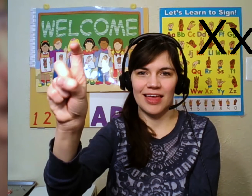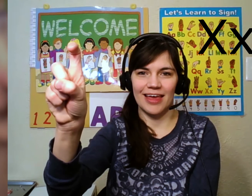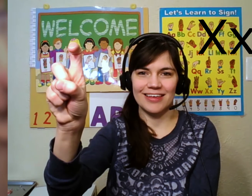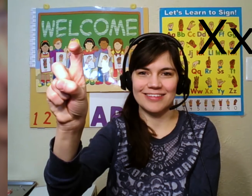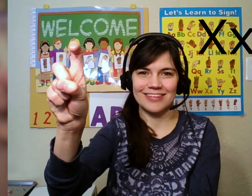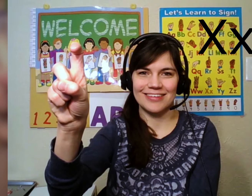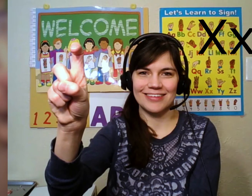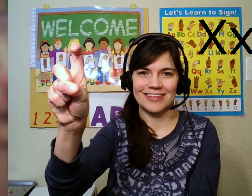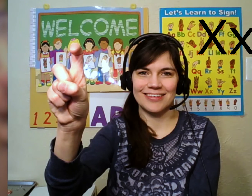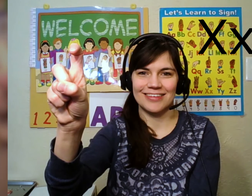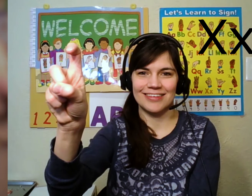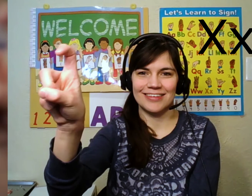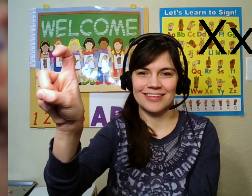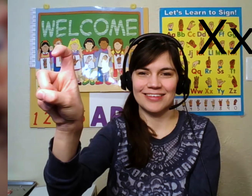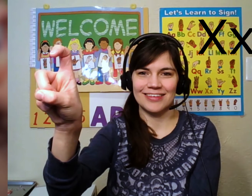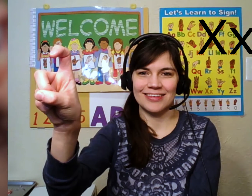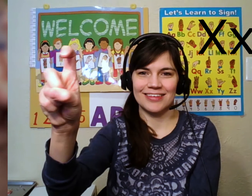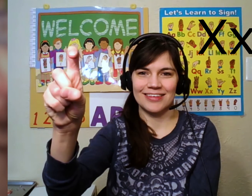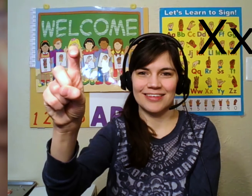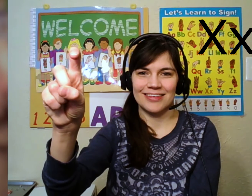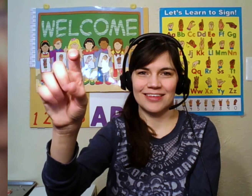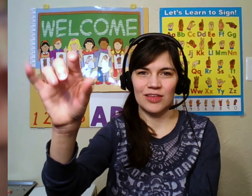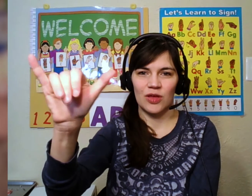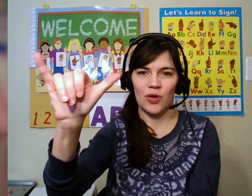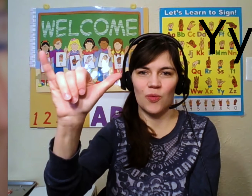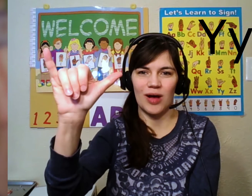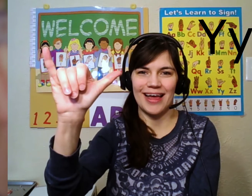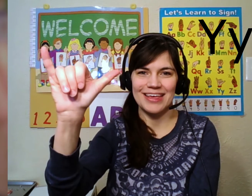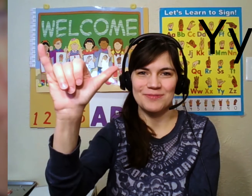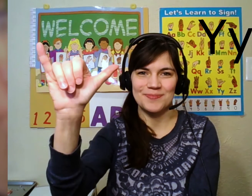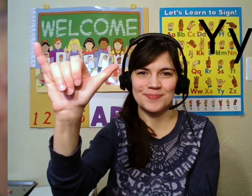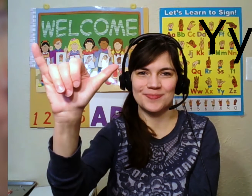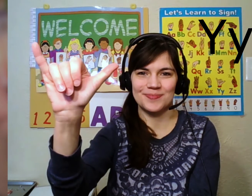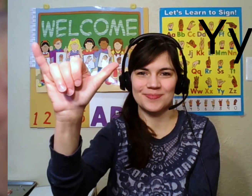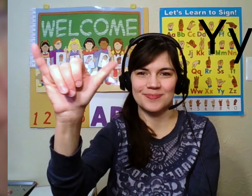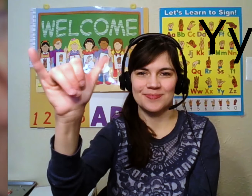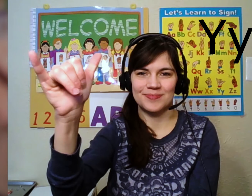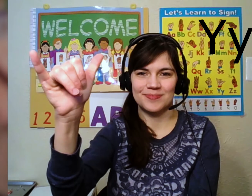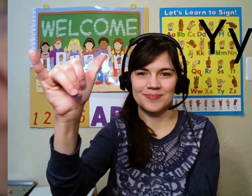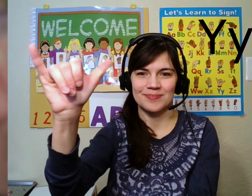X Y